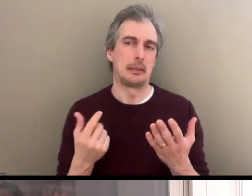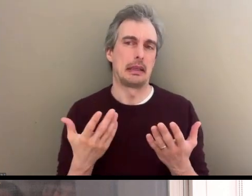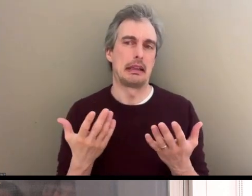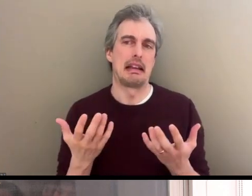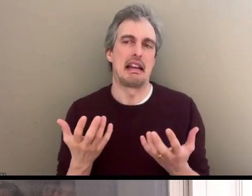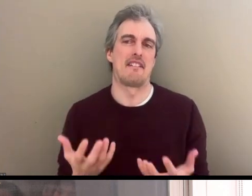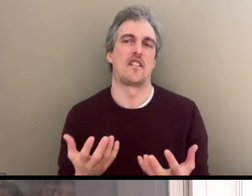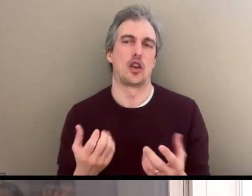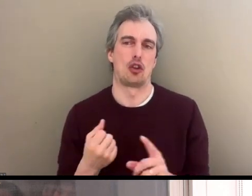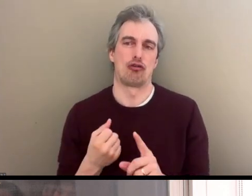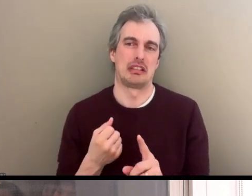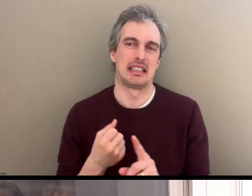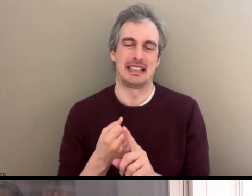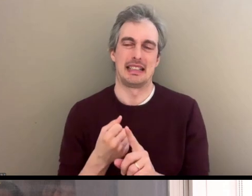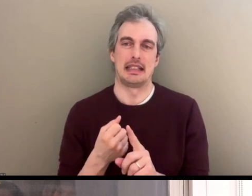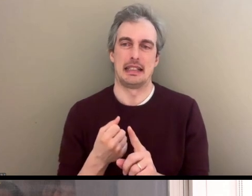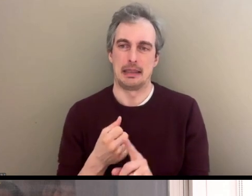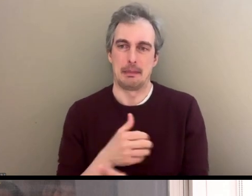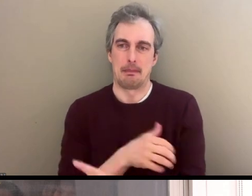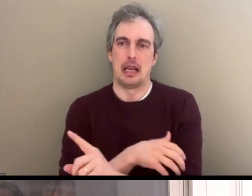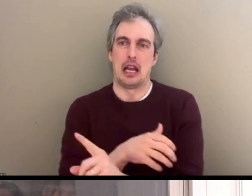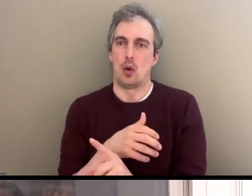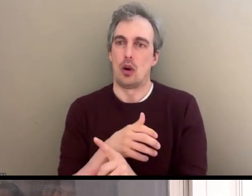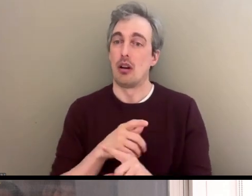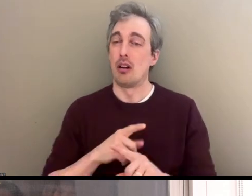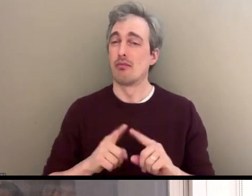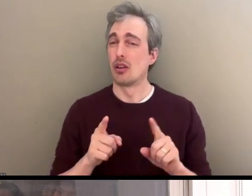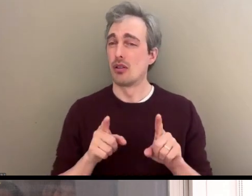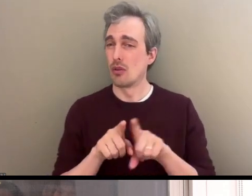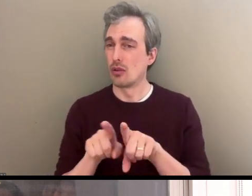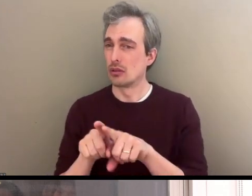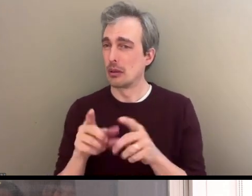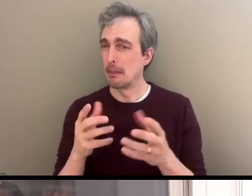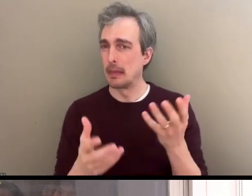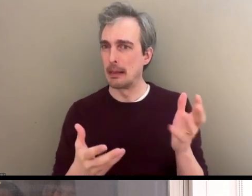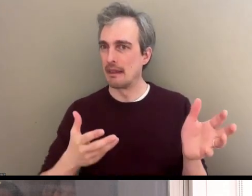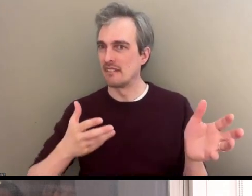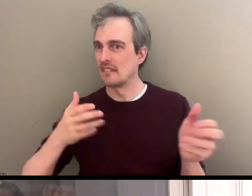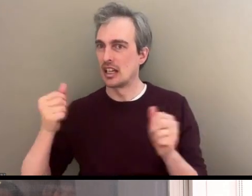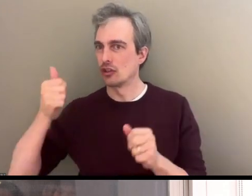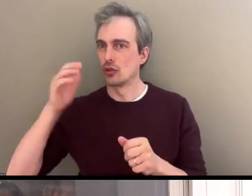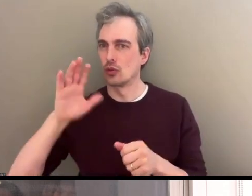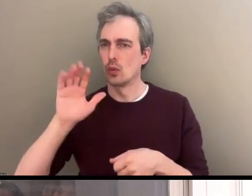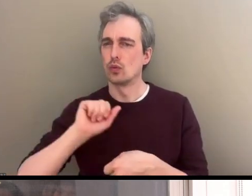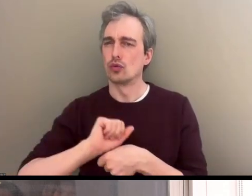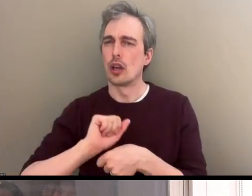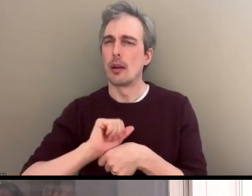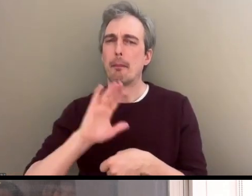But they also might speed up your job. They might help you out a little bit in the future. So these are personal questions to consider.